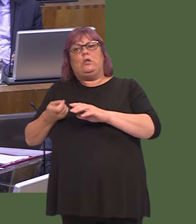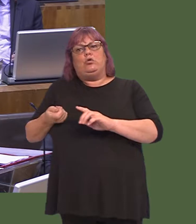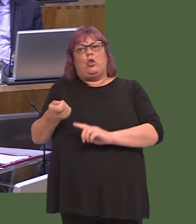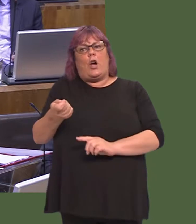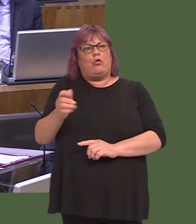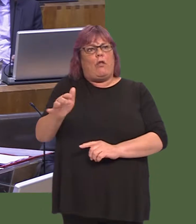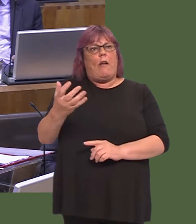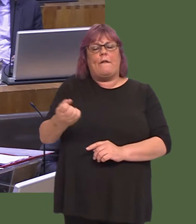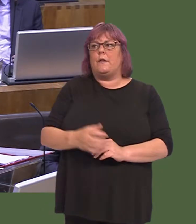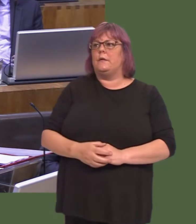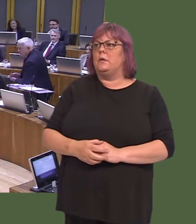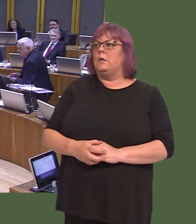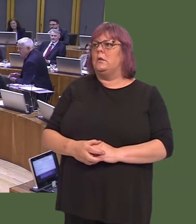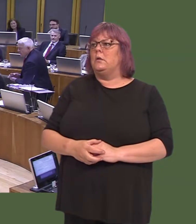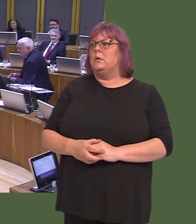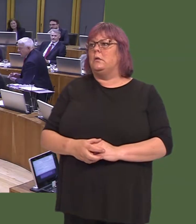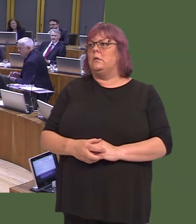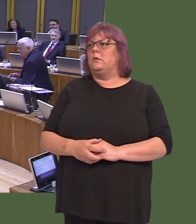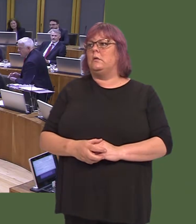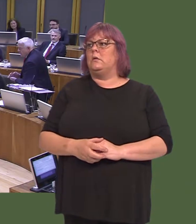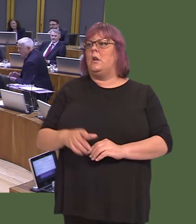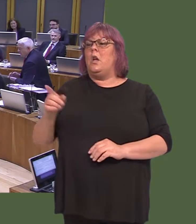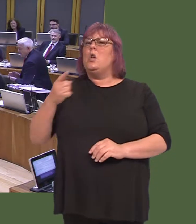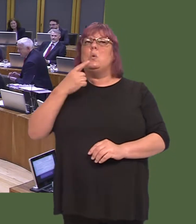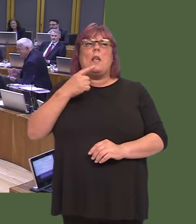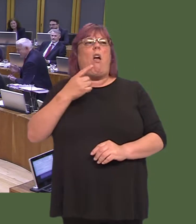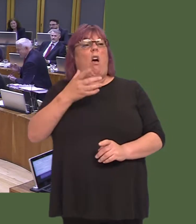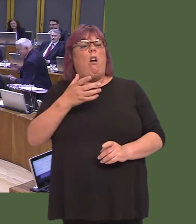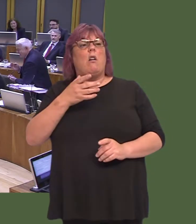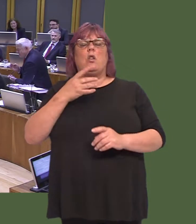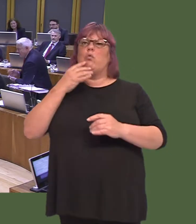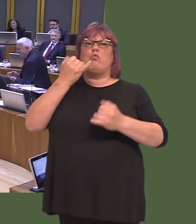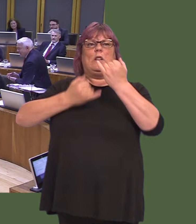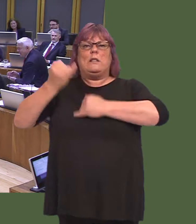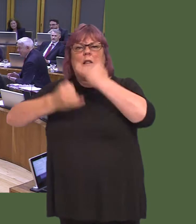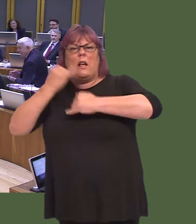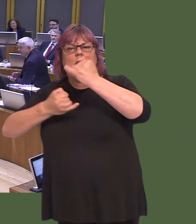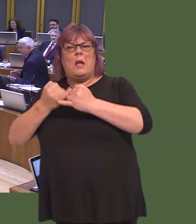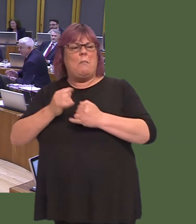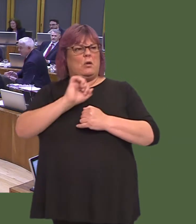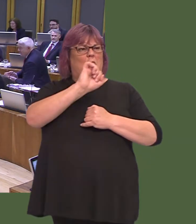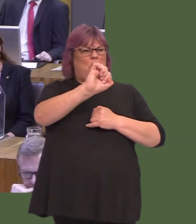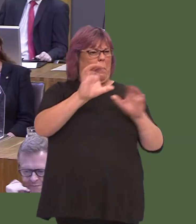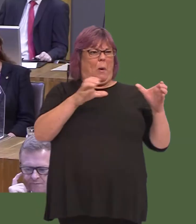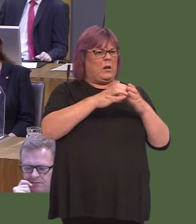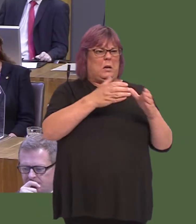Well, she makes the point about the ministerial fleet when nobody in her own party is driving that kind of car, given the long distances.